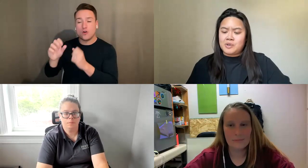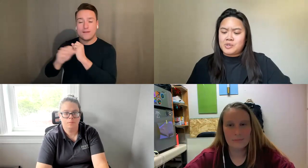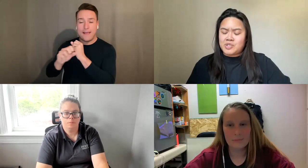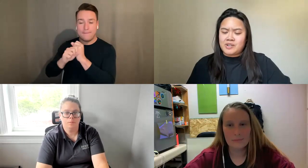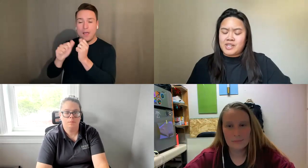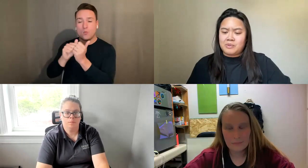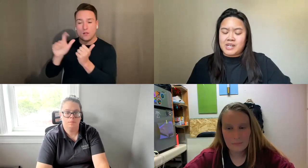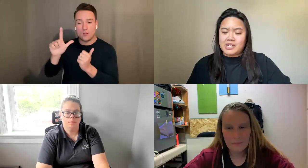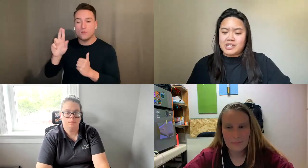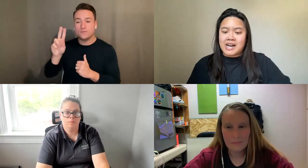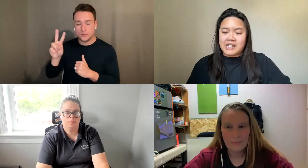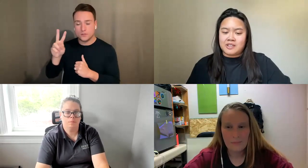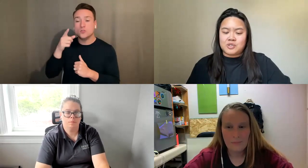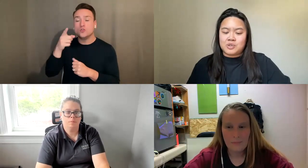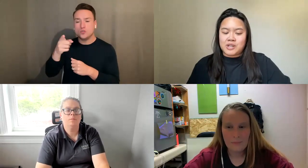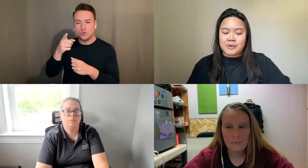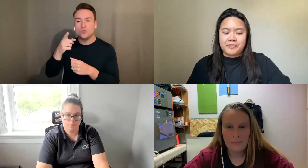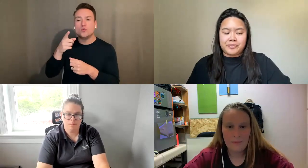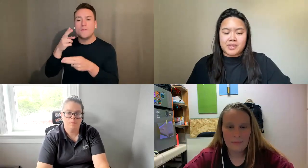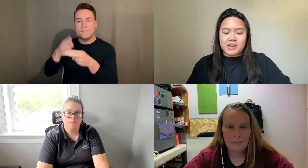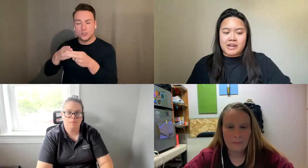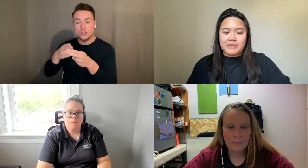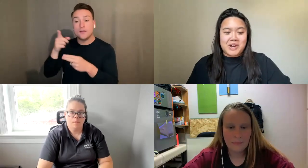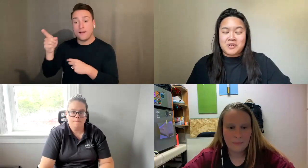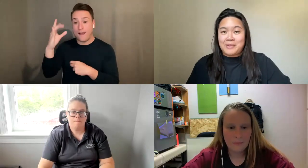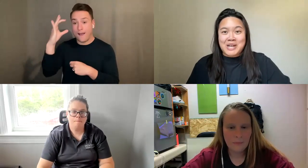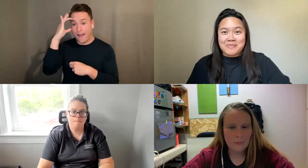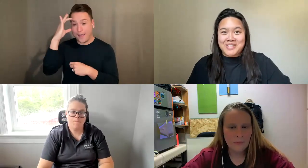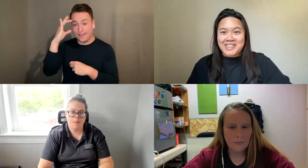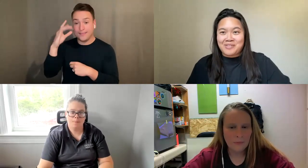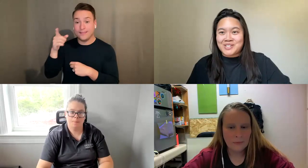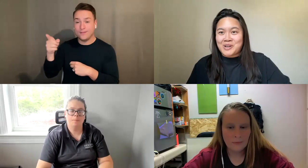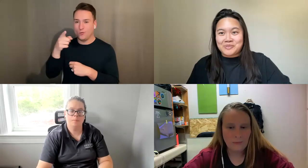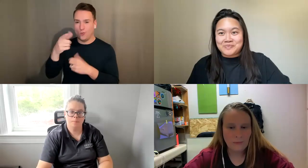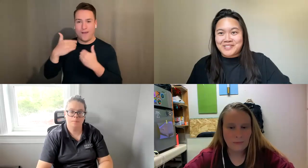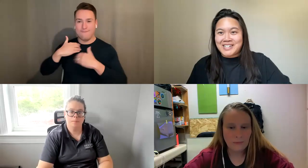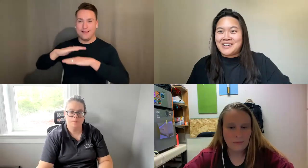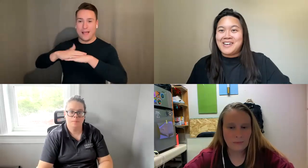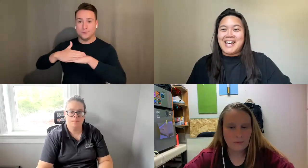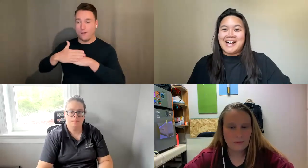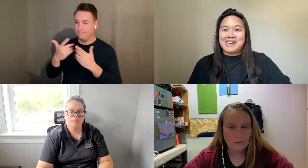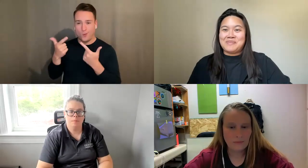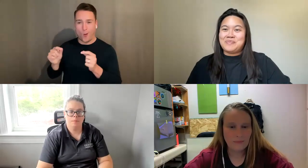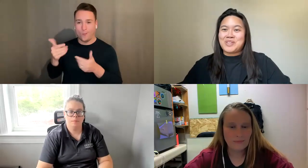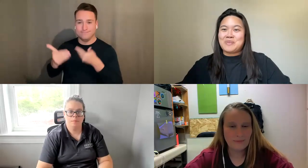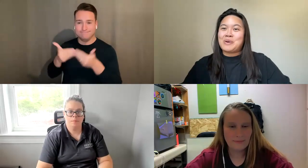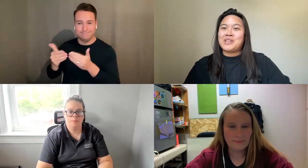I know you shared that with Eyeth Studio. You had your laptop and that was go, you know.